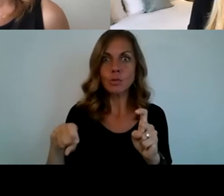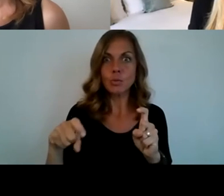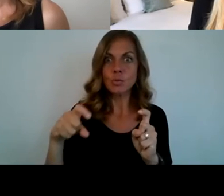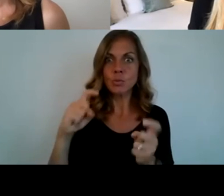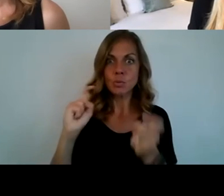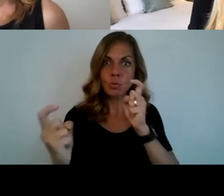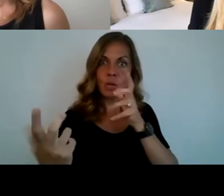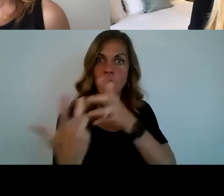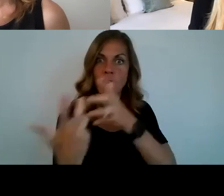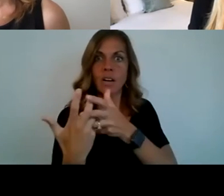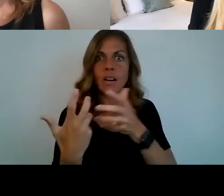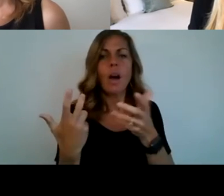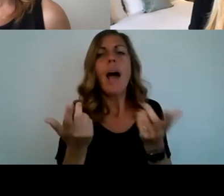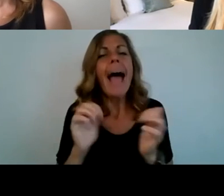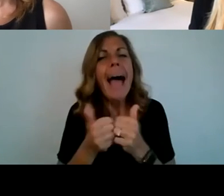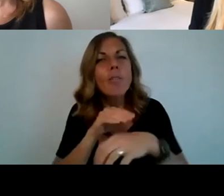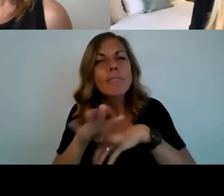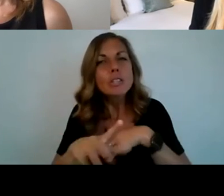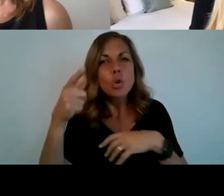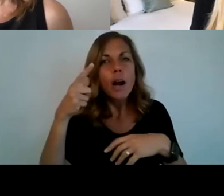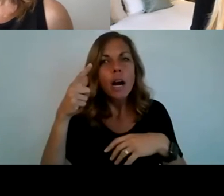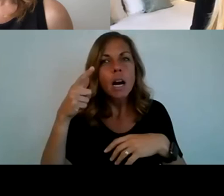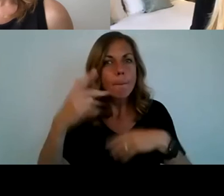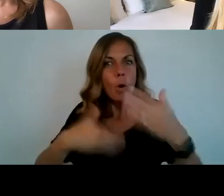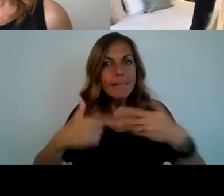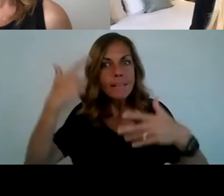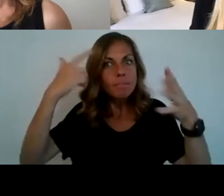process like and how did you communicate that with the team?